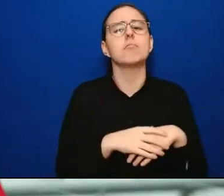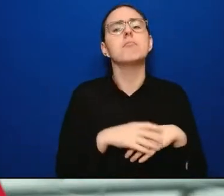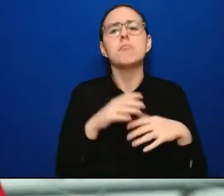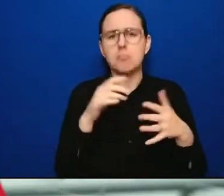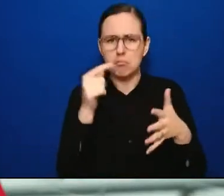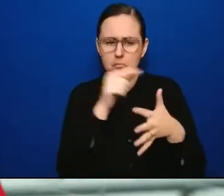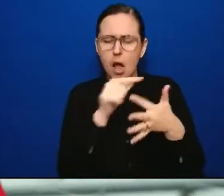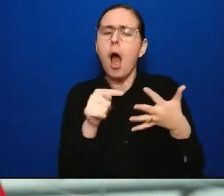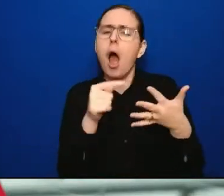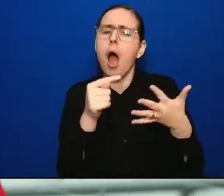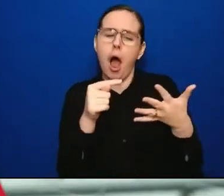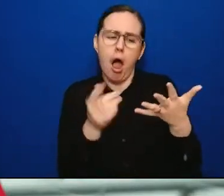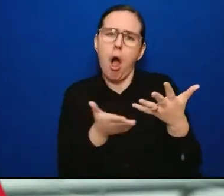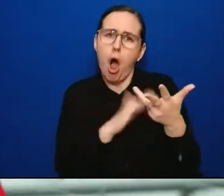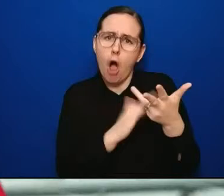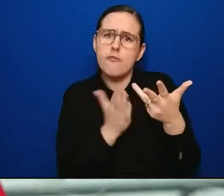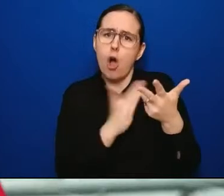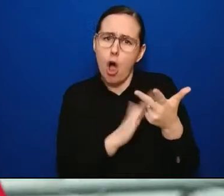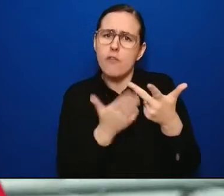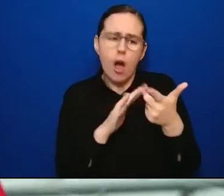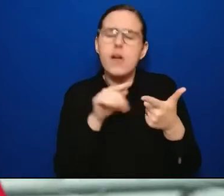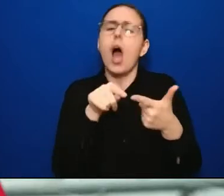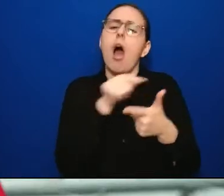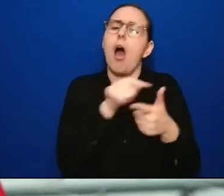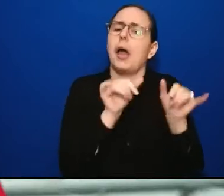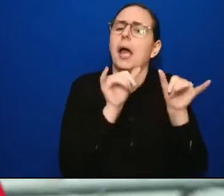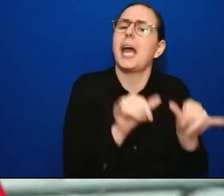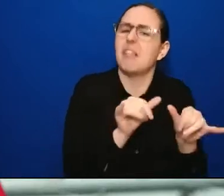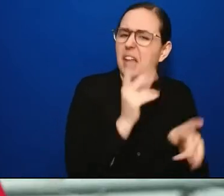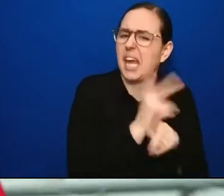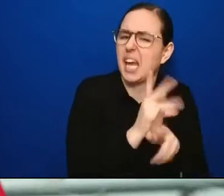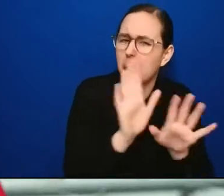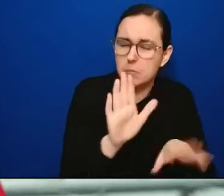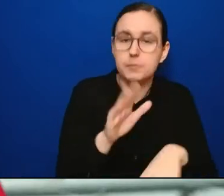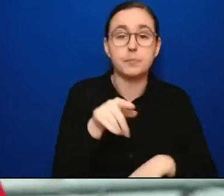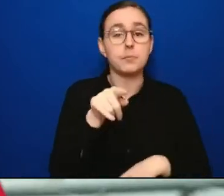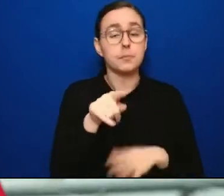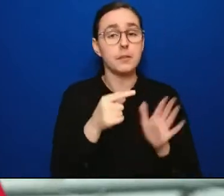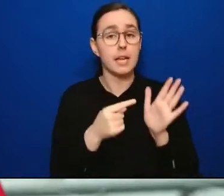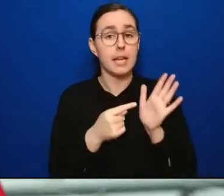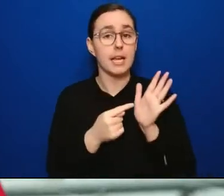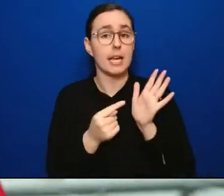pieces that we still have in place. And we've been looking,